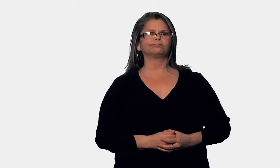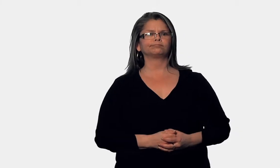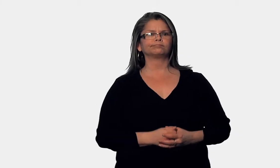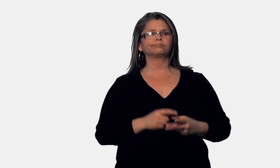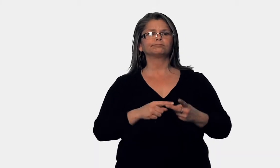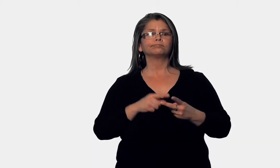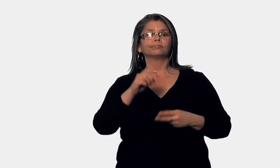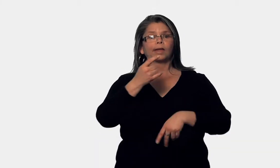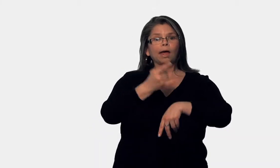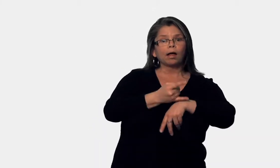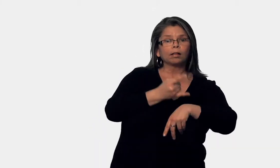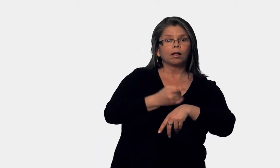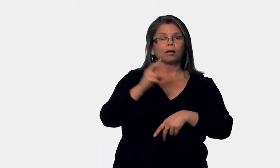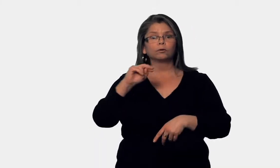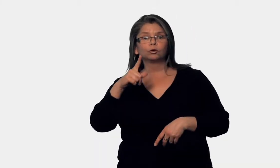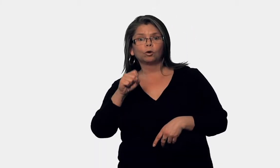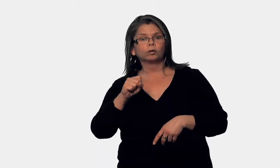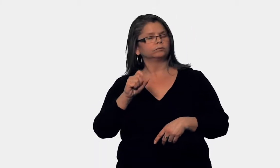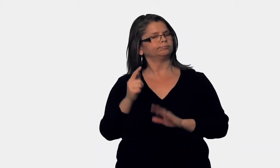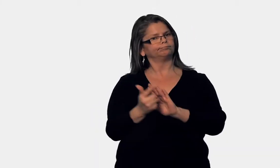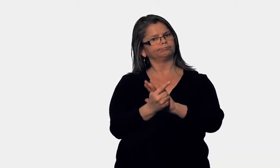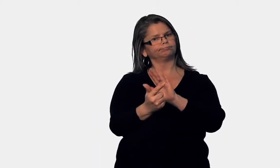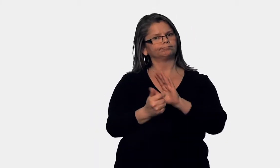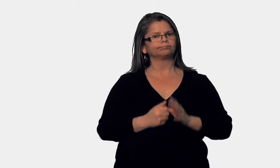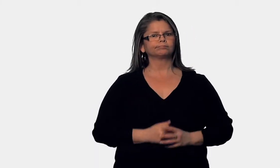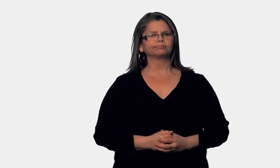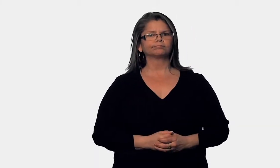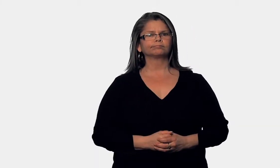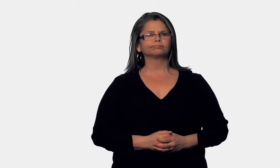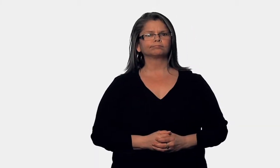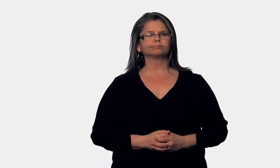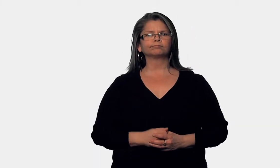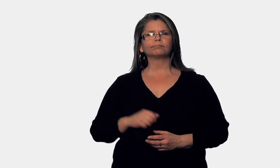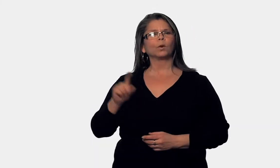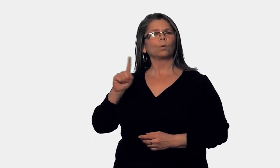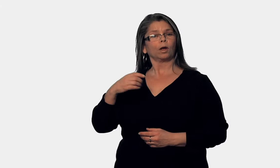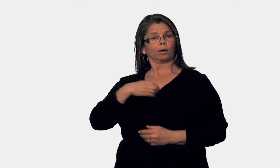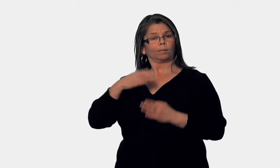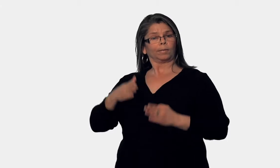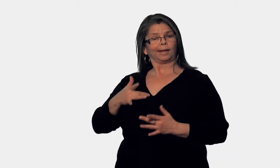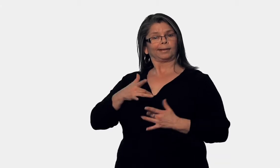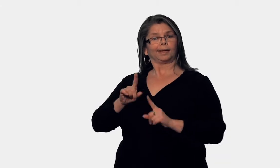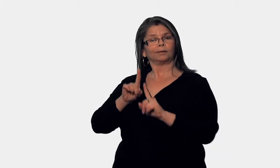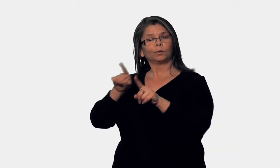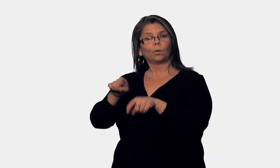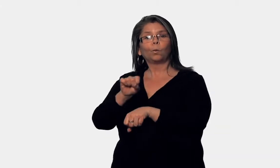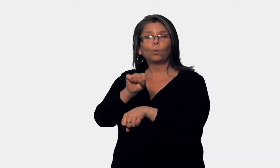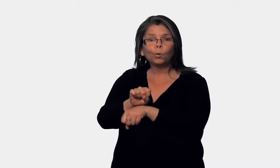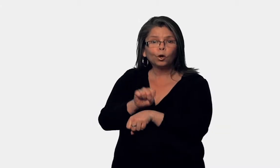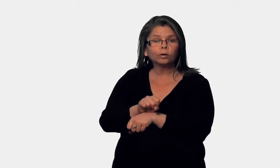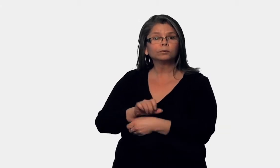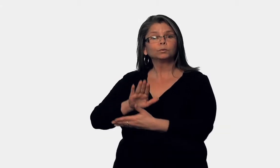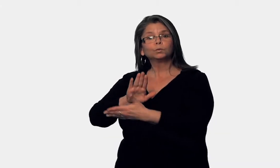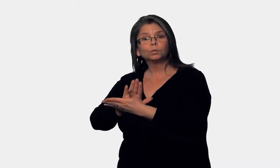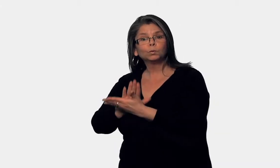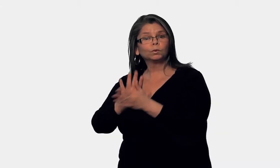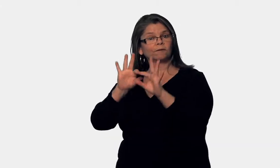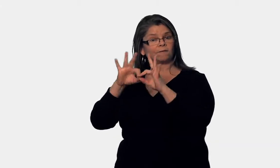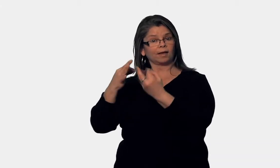not use alcohol or drugs, and stay away from places that the complainant regularly goes,